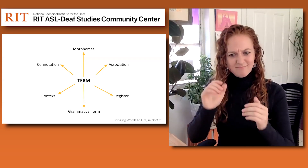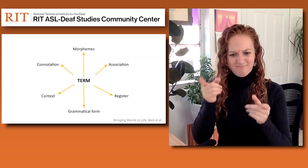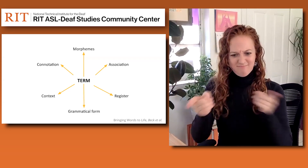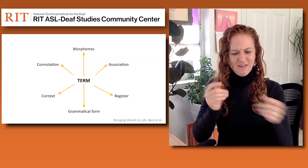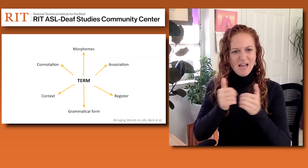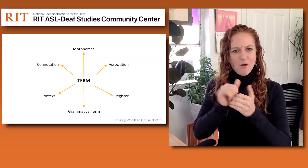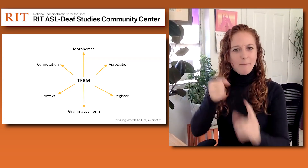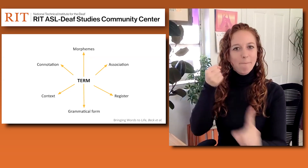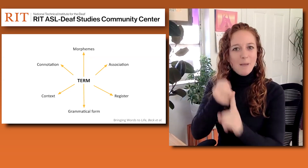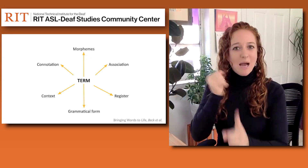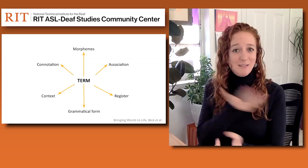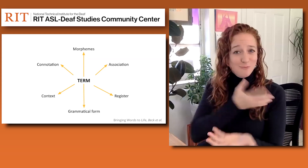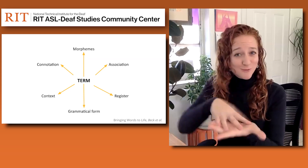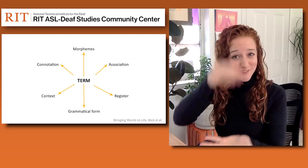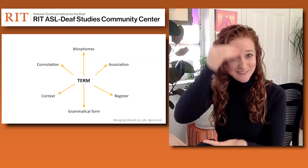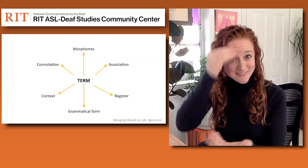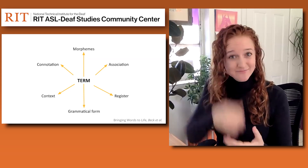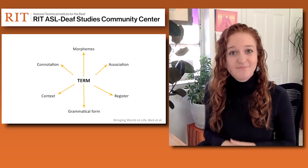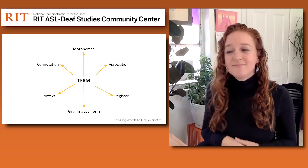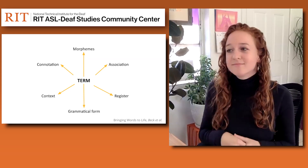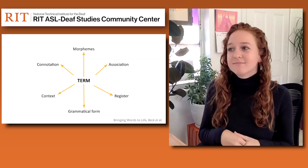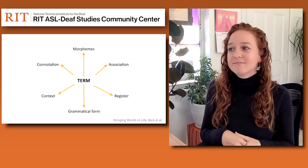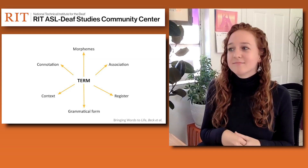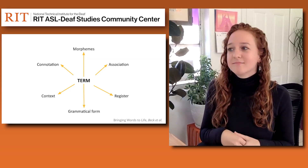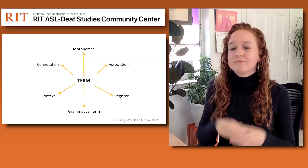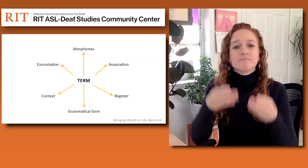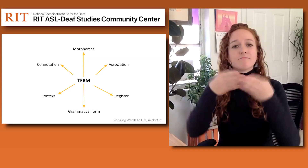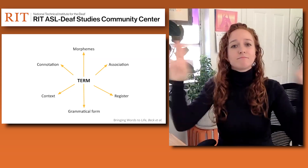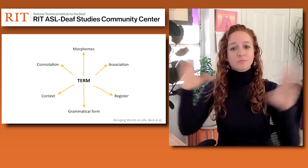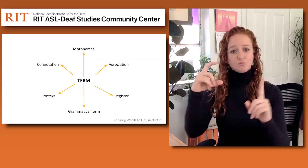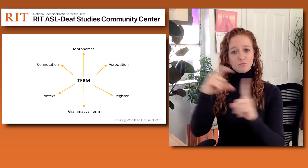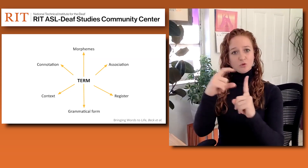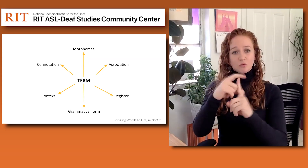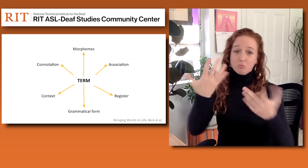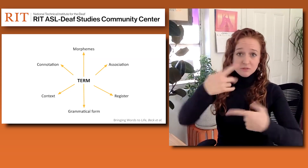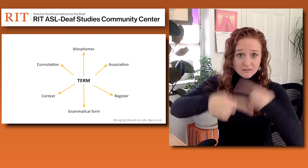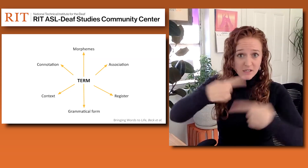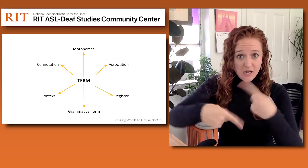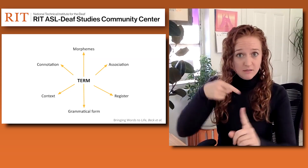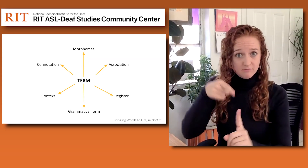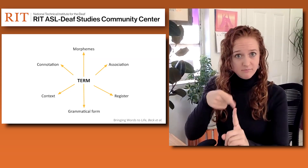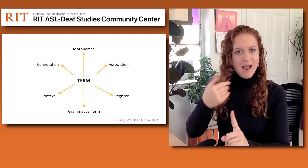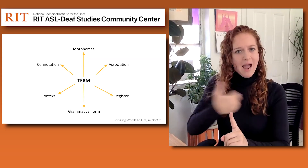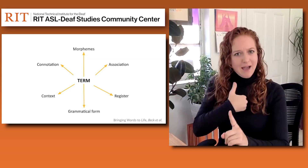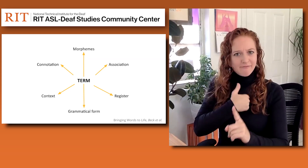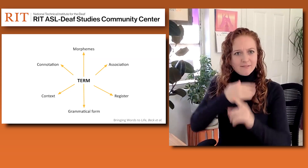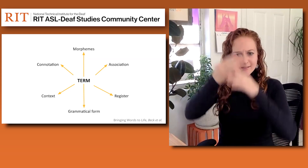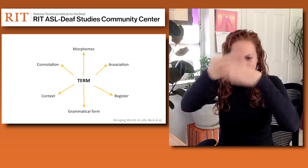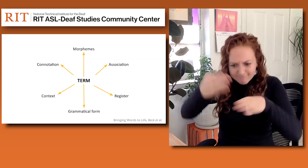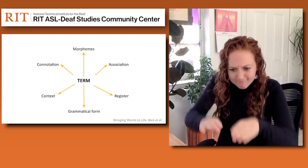and how does this impact students? In general, words and signs have divisions.